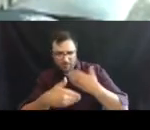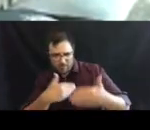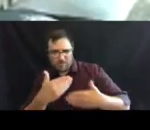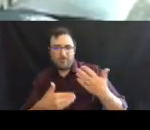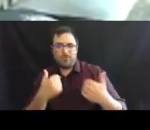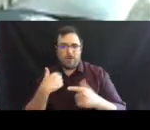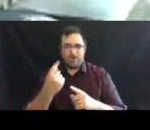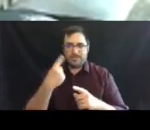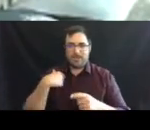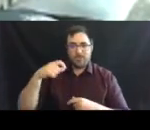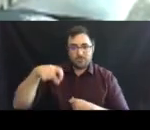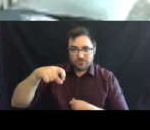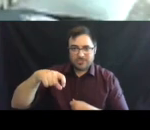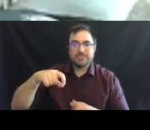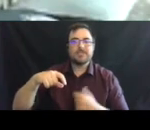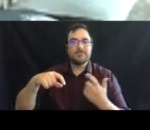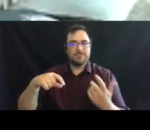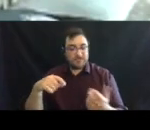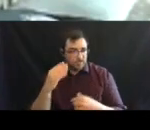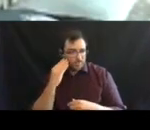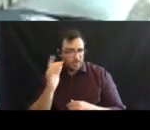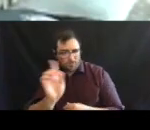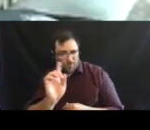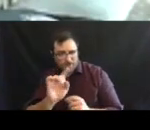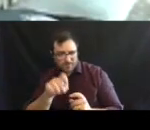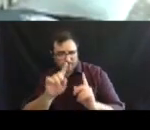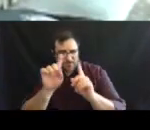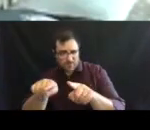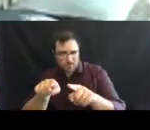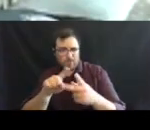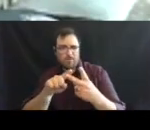to go to follow-up, that they understand where they need to go for follow-up and